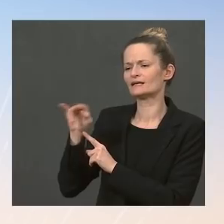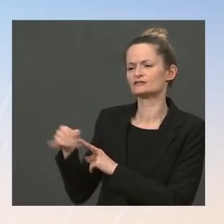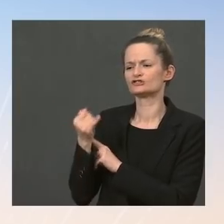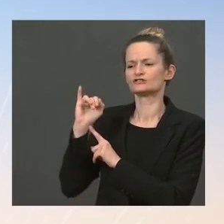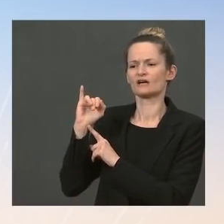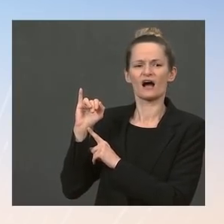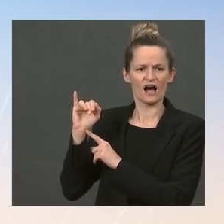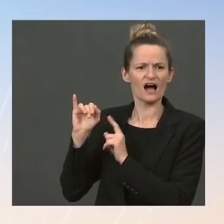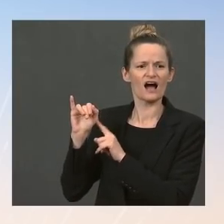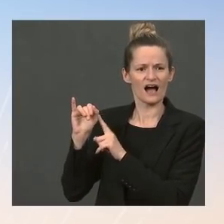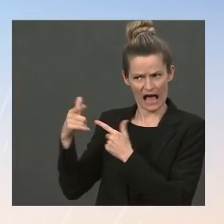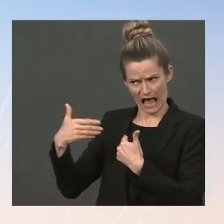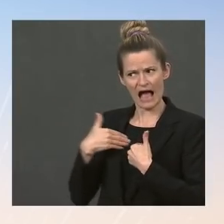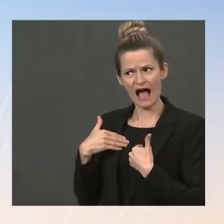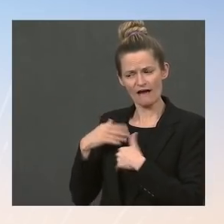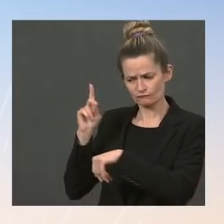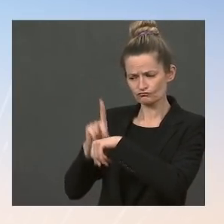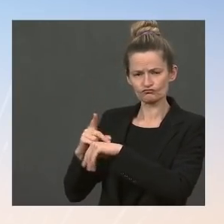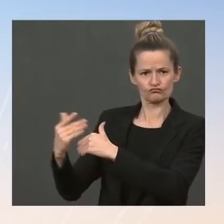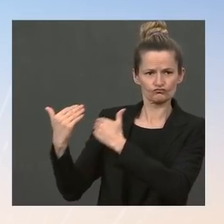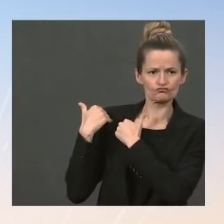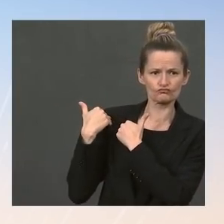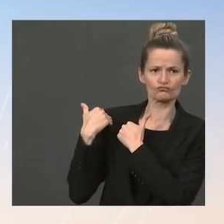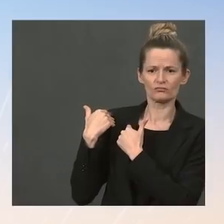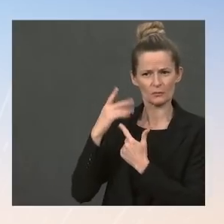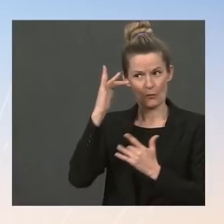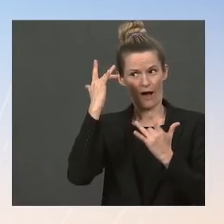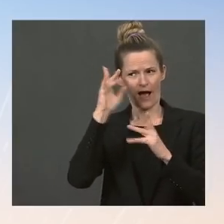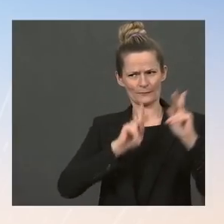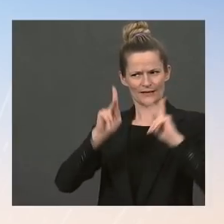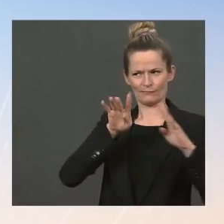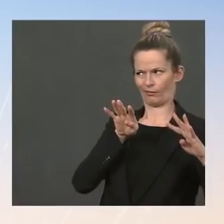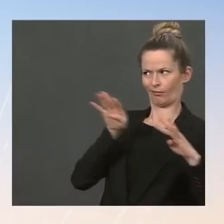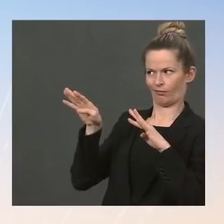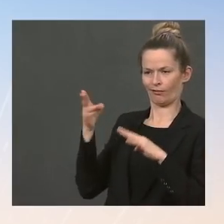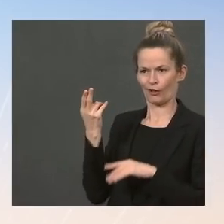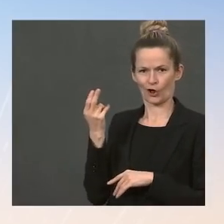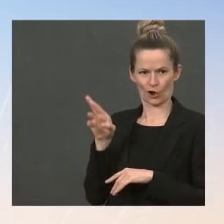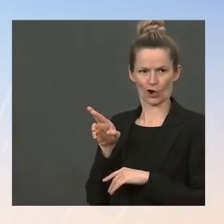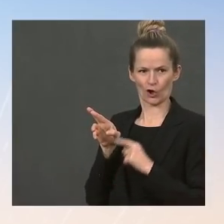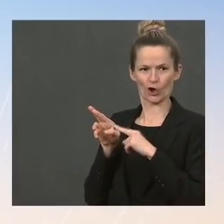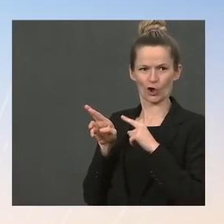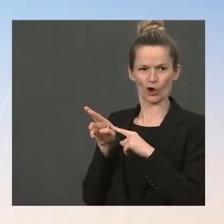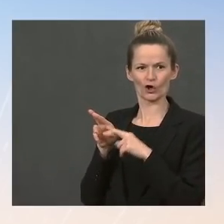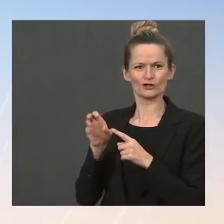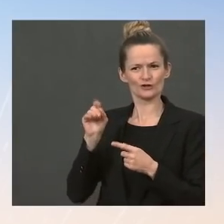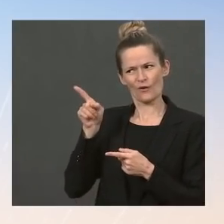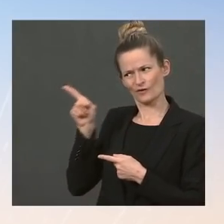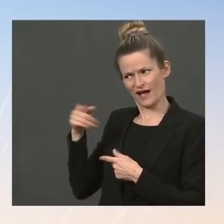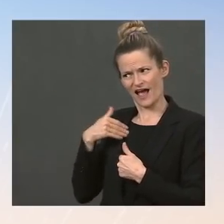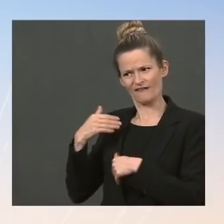when it comes to talking about the vaccine? Ms. Psaki: Well, our hope is that anyone who has a big platform